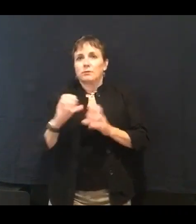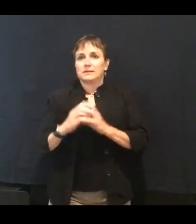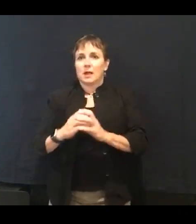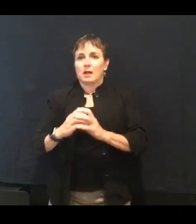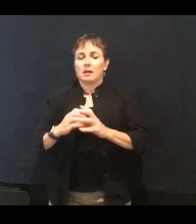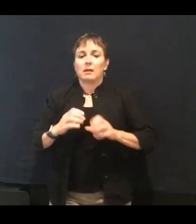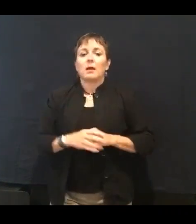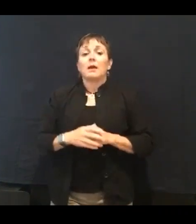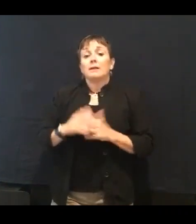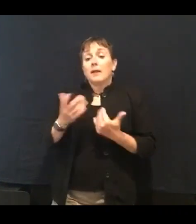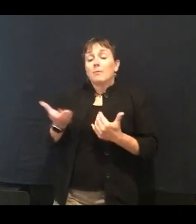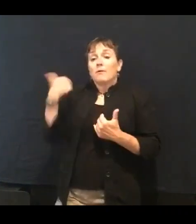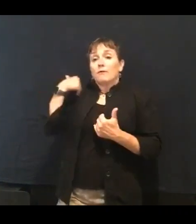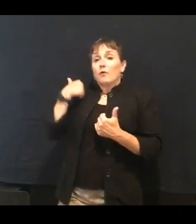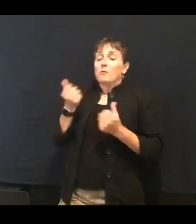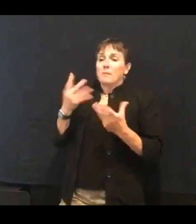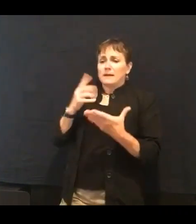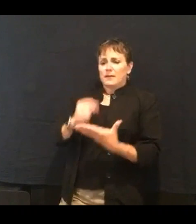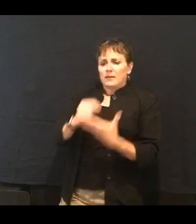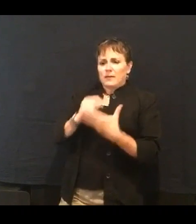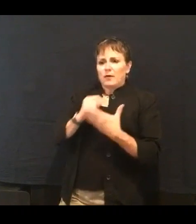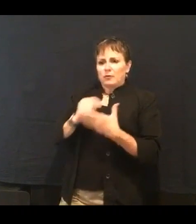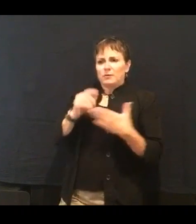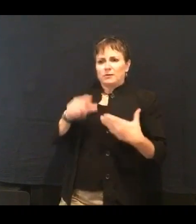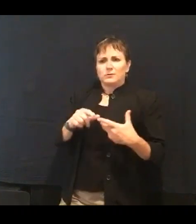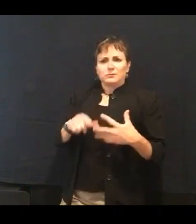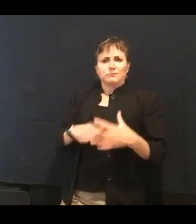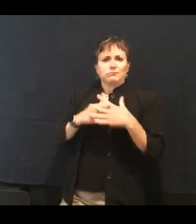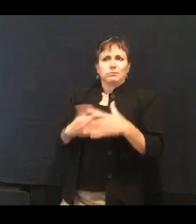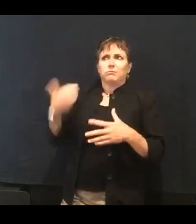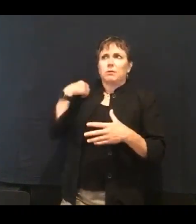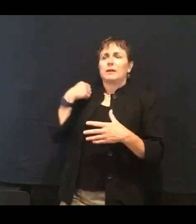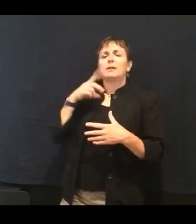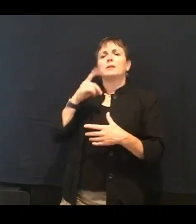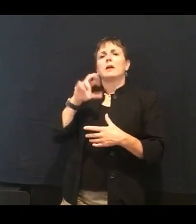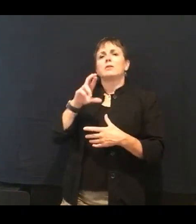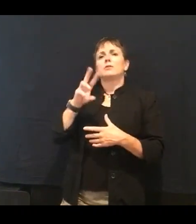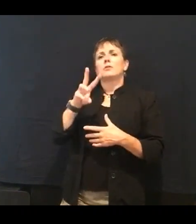gene therapy were spearheaded by Dr. William Hauswirth, a brilliant biochemist with previous